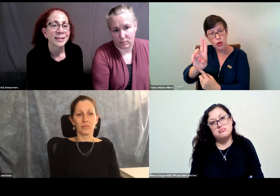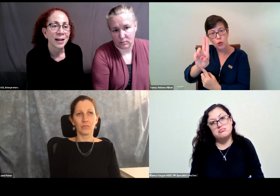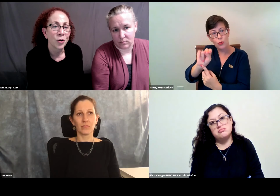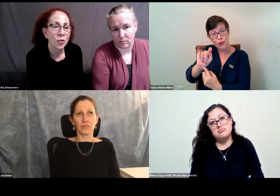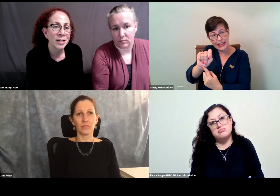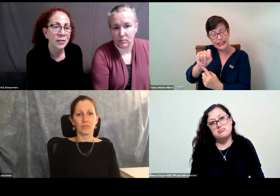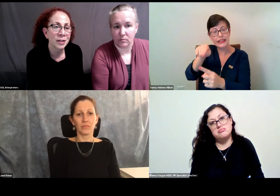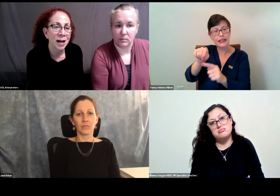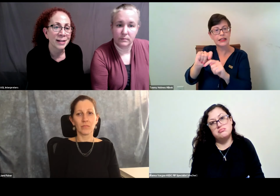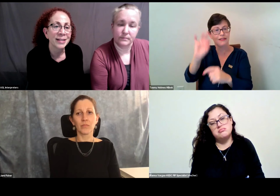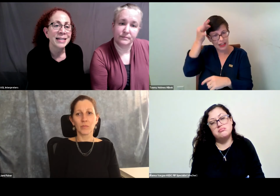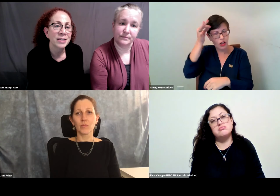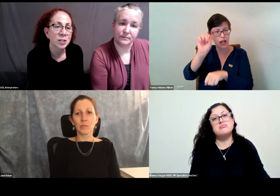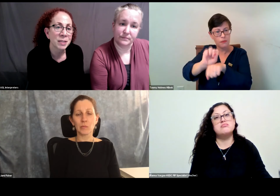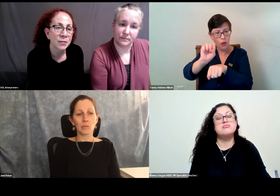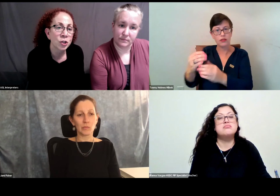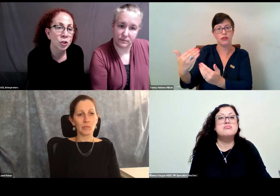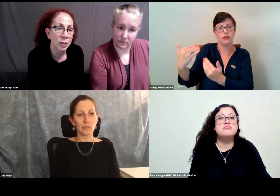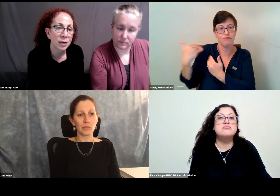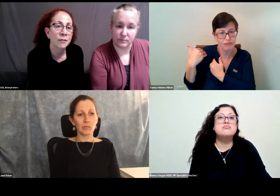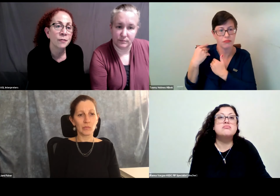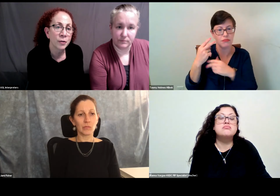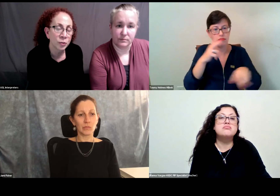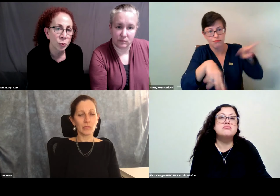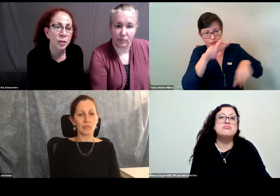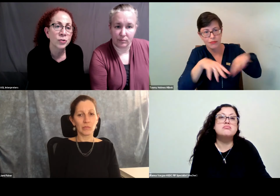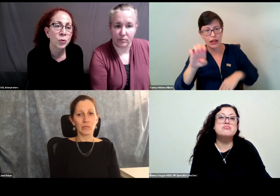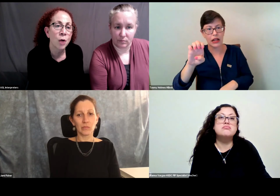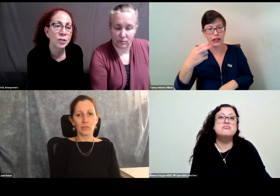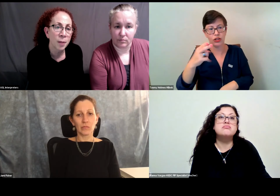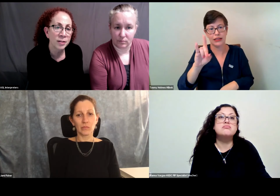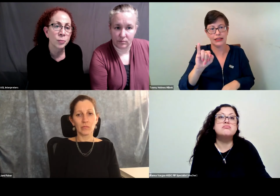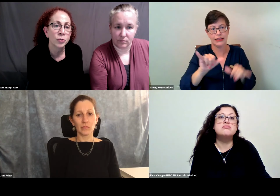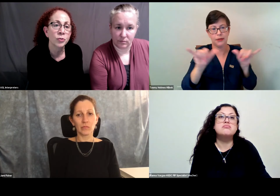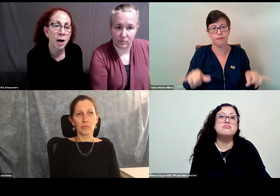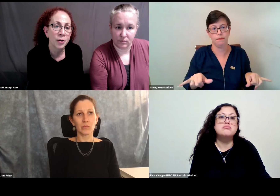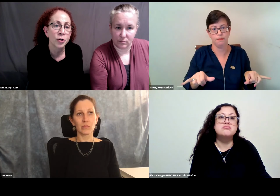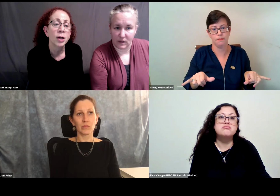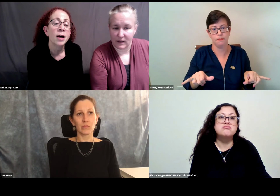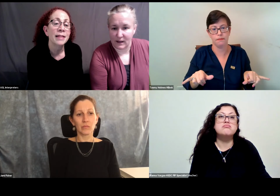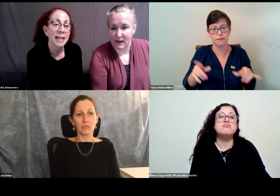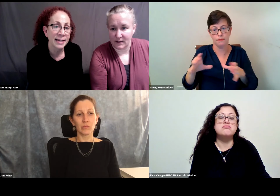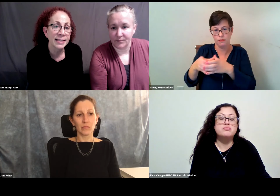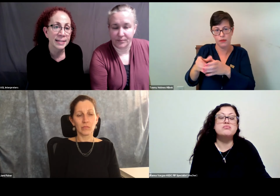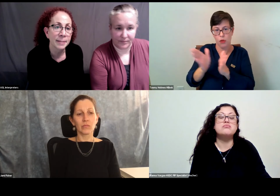And all the way down the line is the specific unit of federal employees who are responsible to monitor in a system.